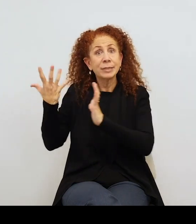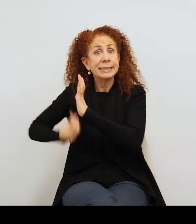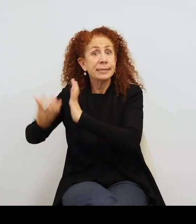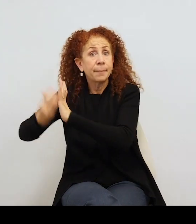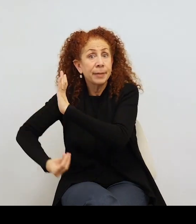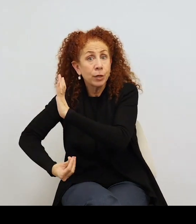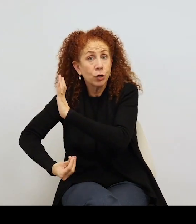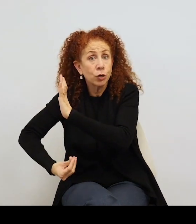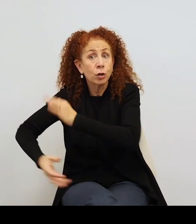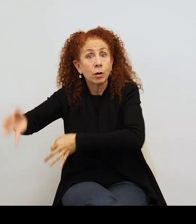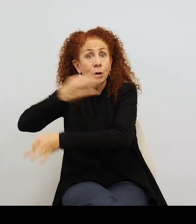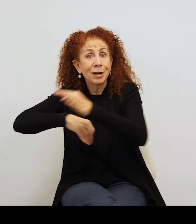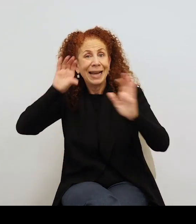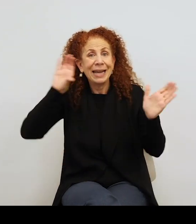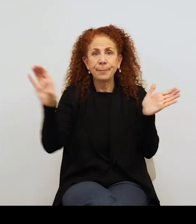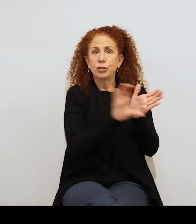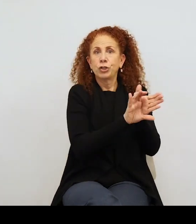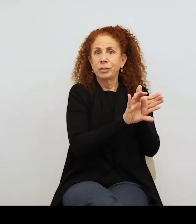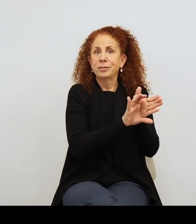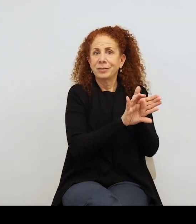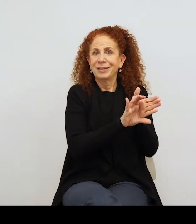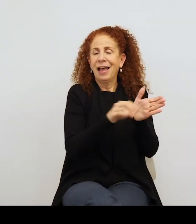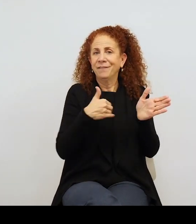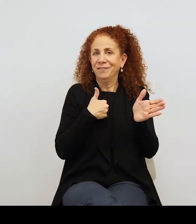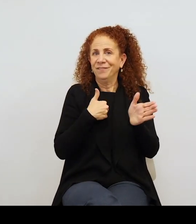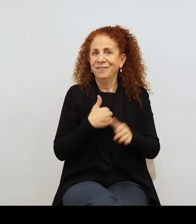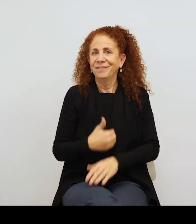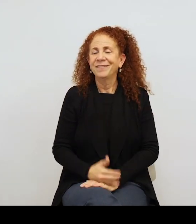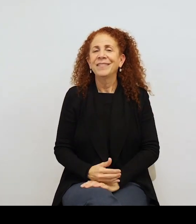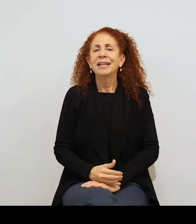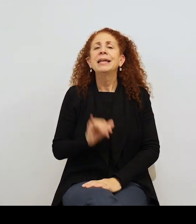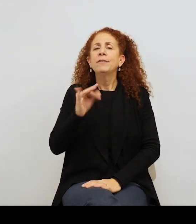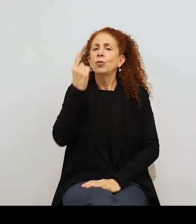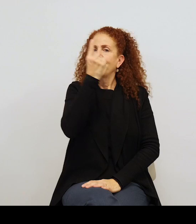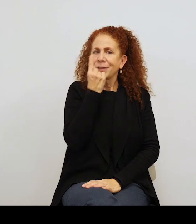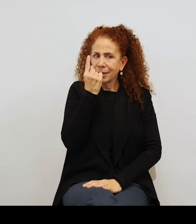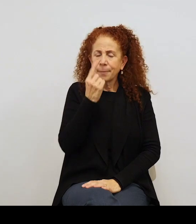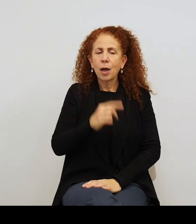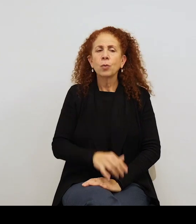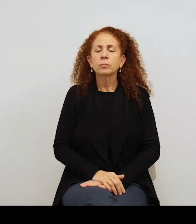images moved into the city more and more and more. I mean, if you think about-- when you go around,